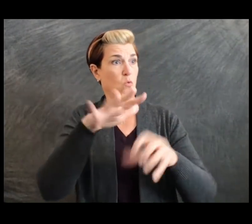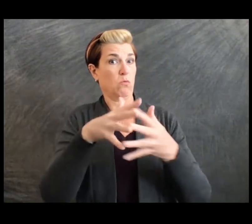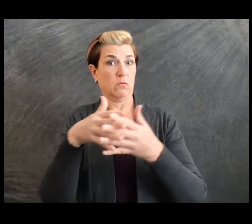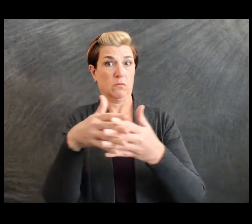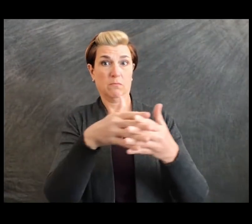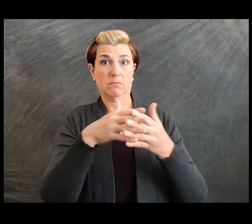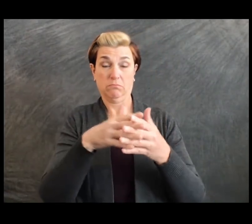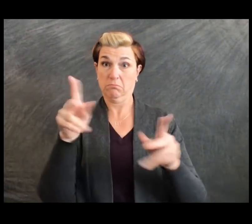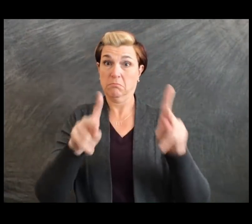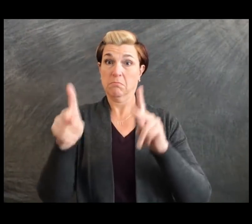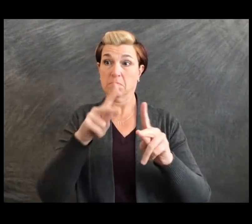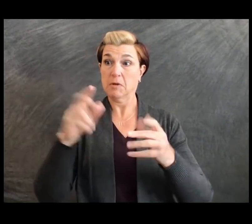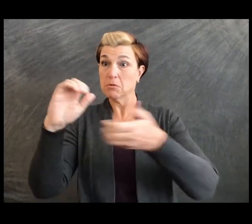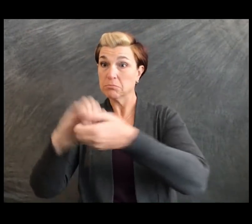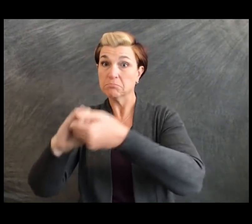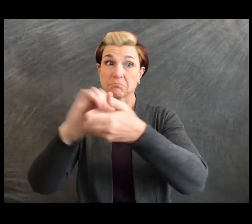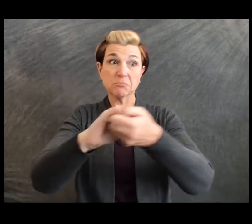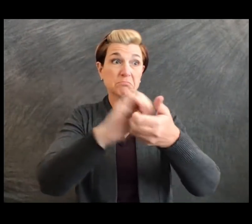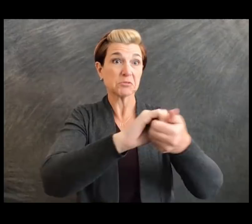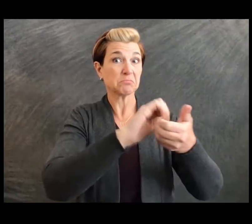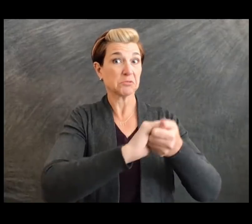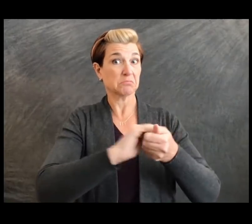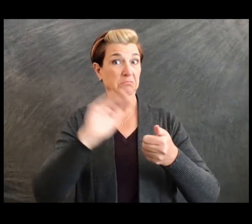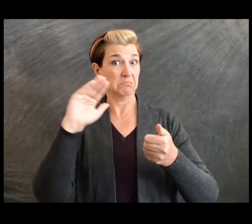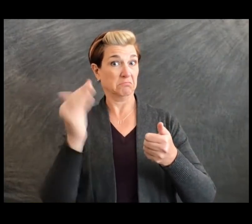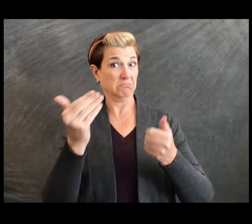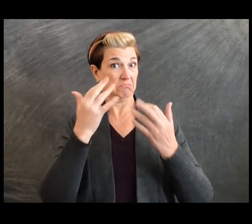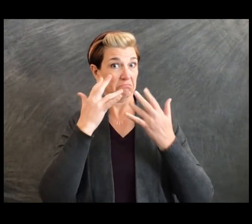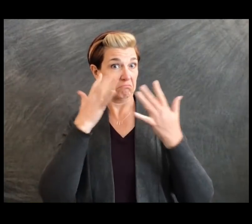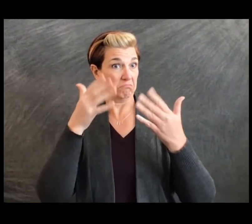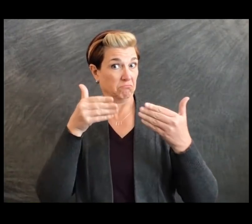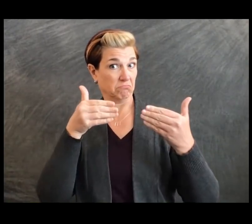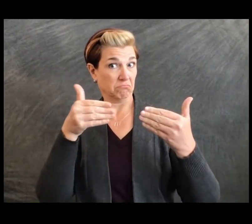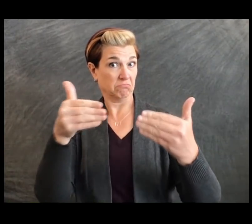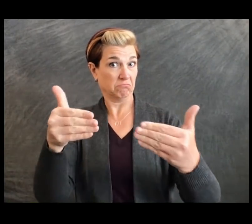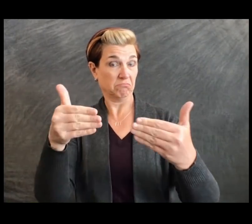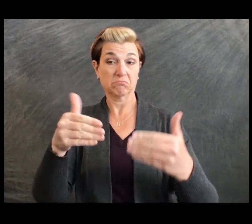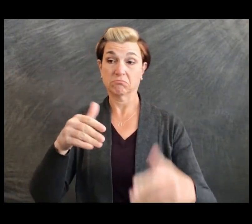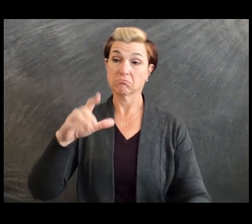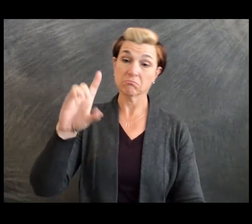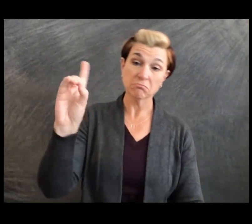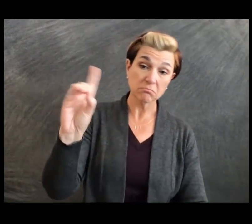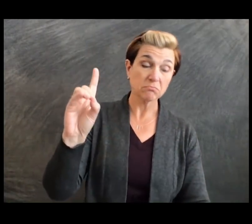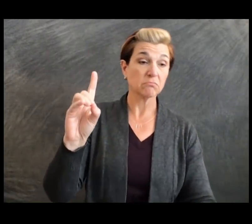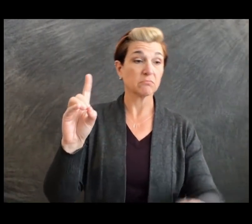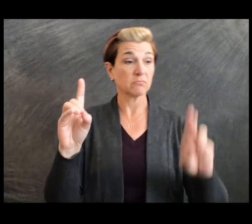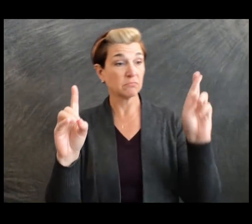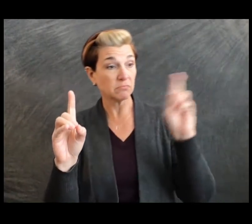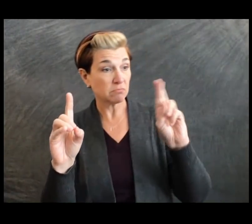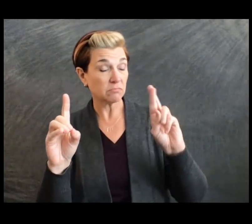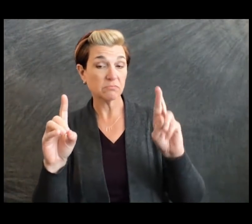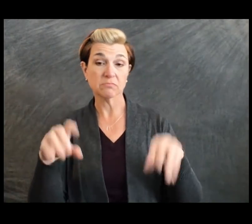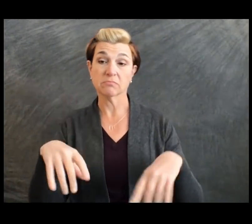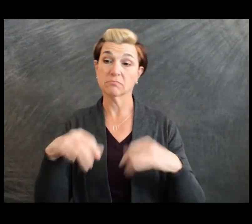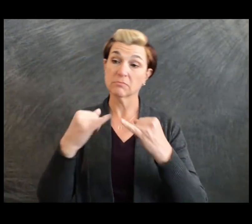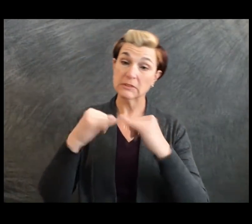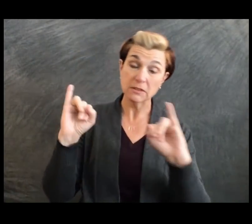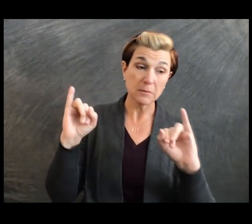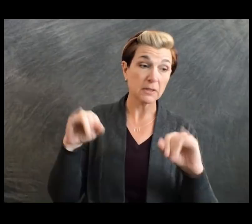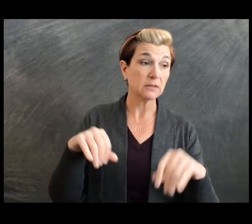with Republicans and Democrats and independents and liberals and